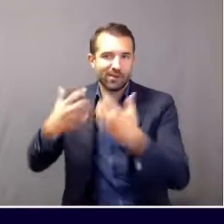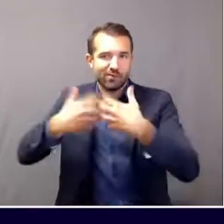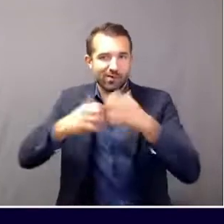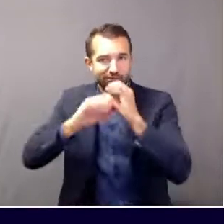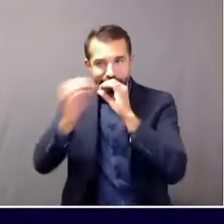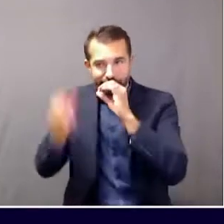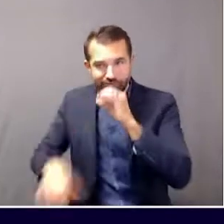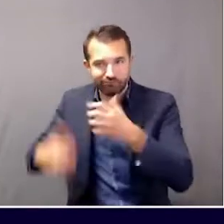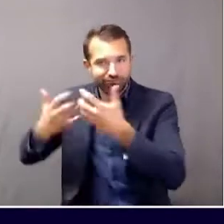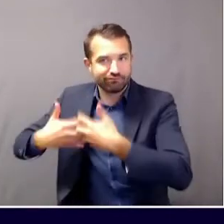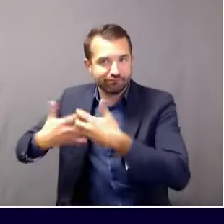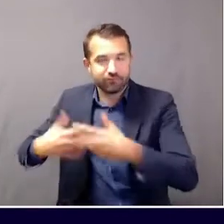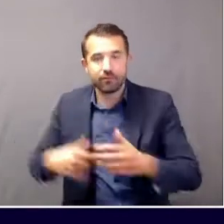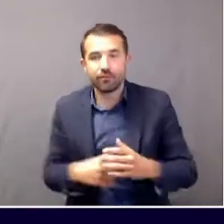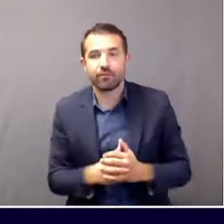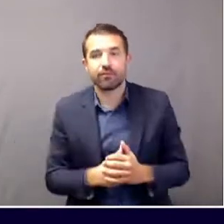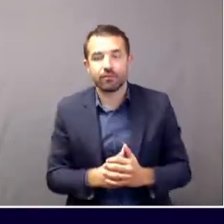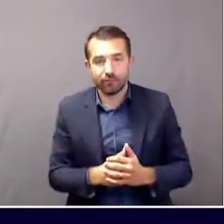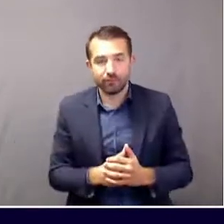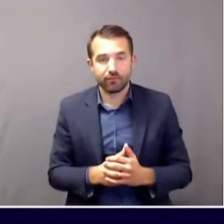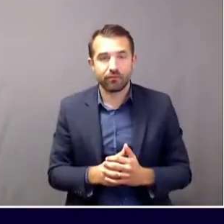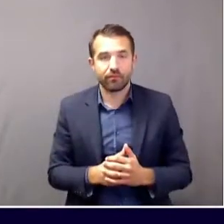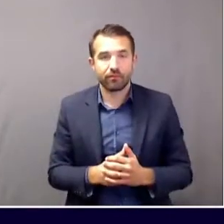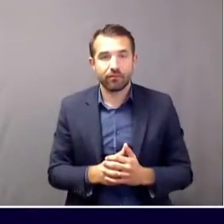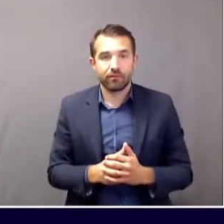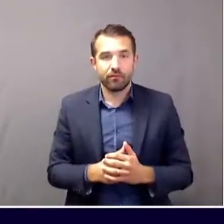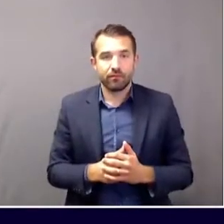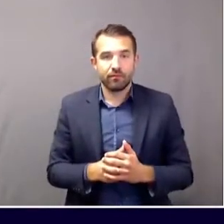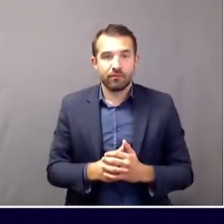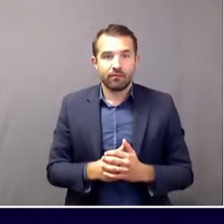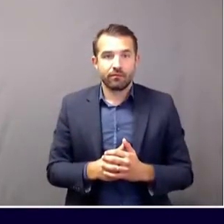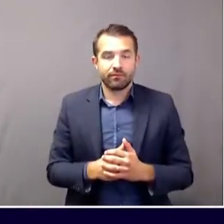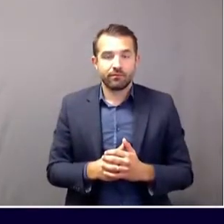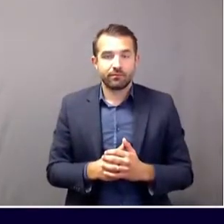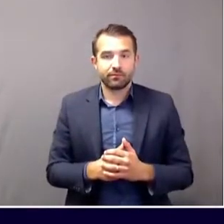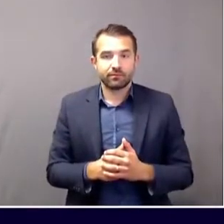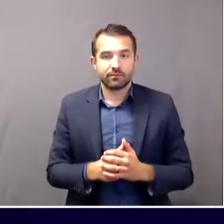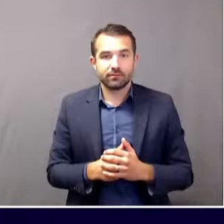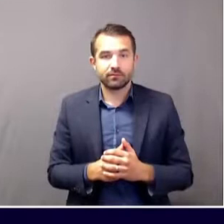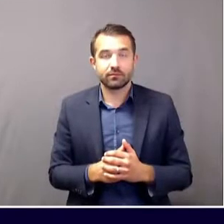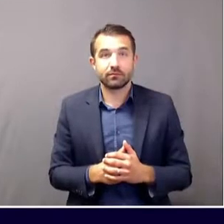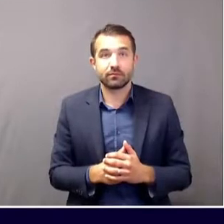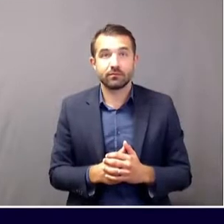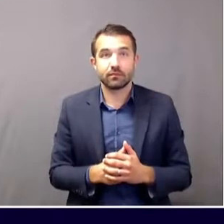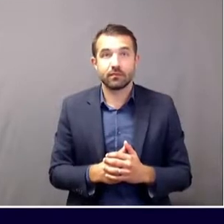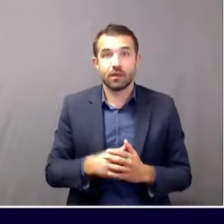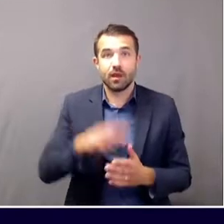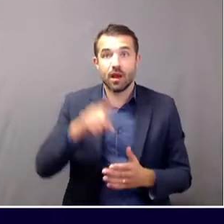that brings our hospitalization